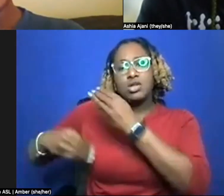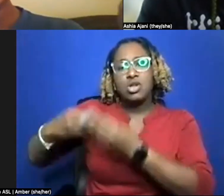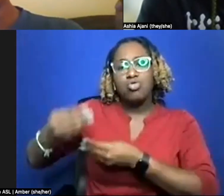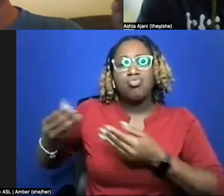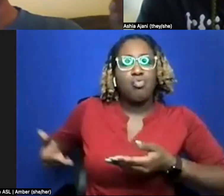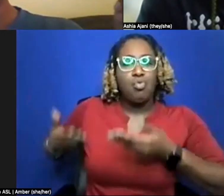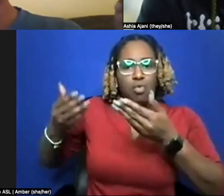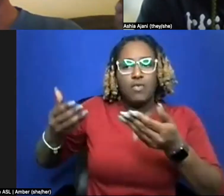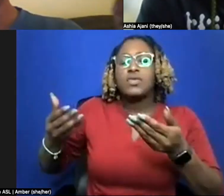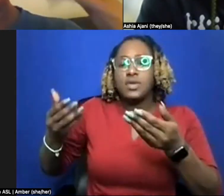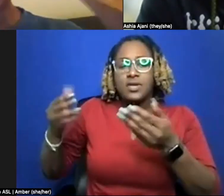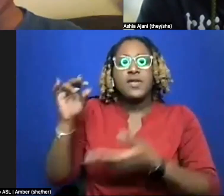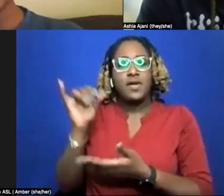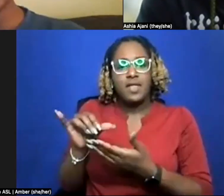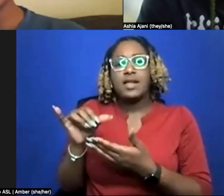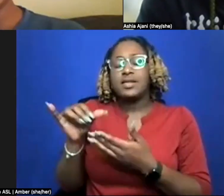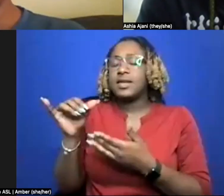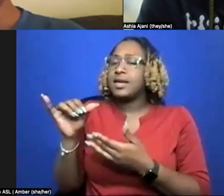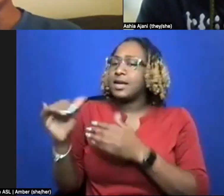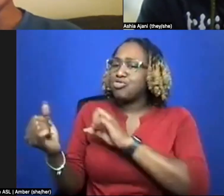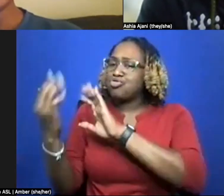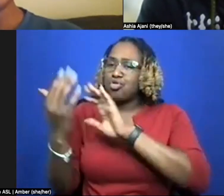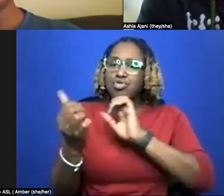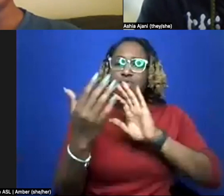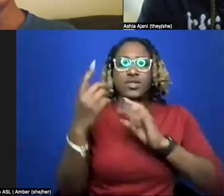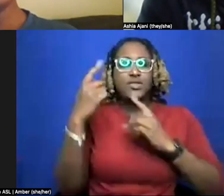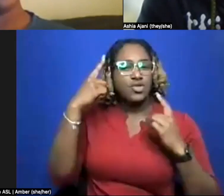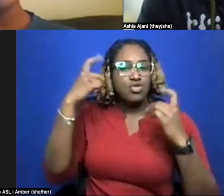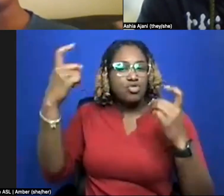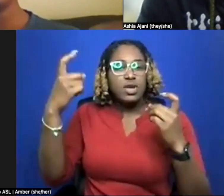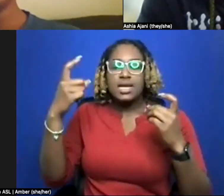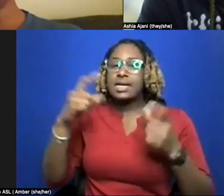a compositional strategy. There's dreams and divination and Tarot that went into the book,